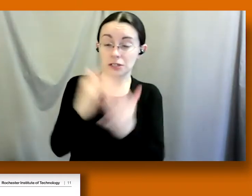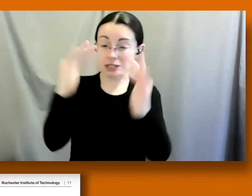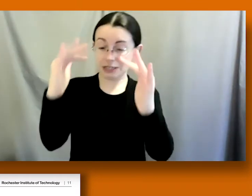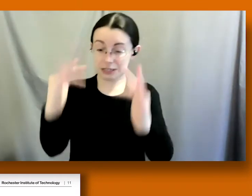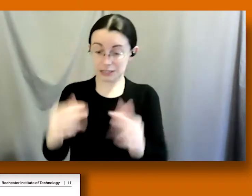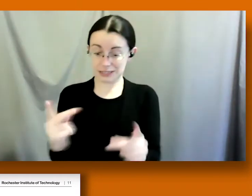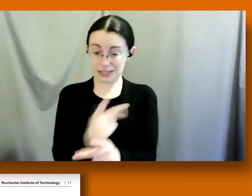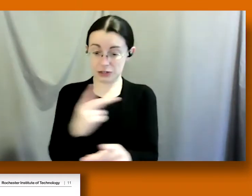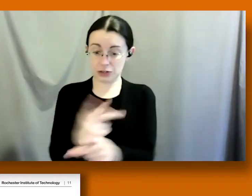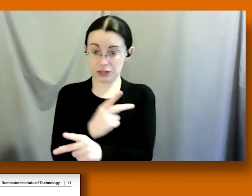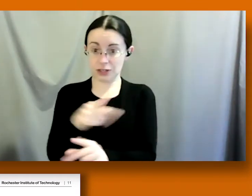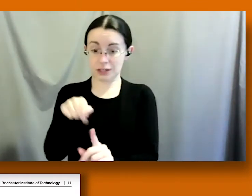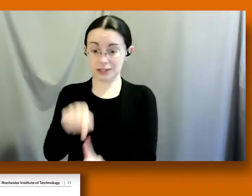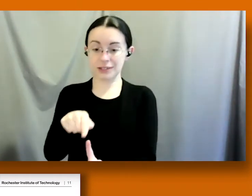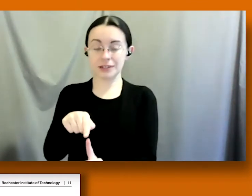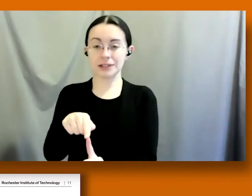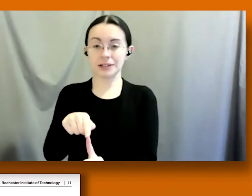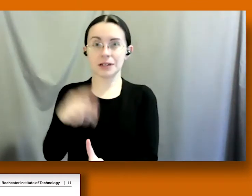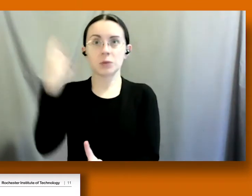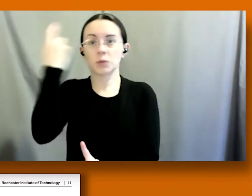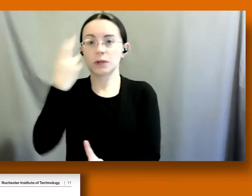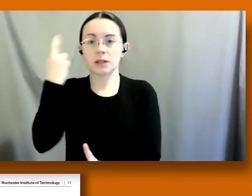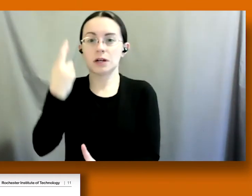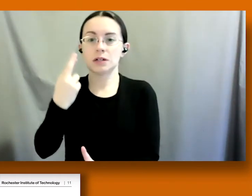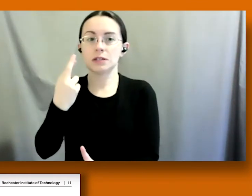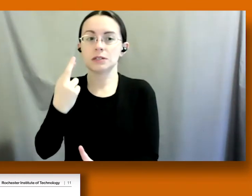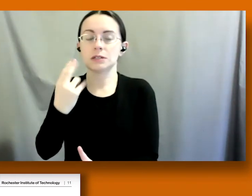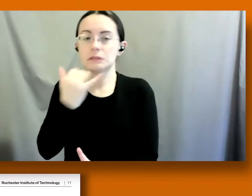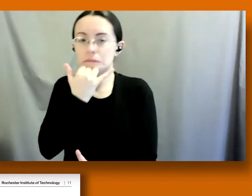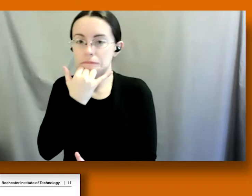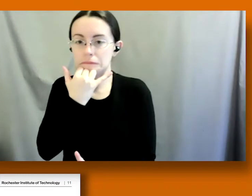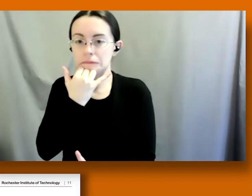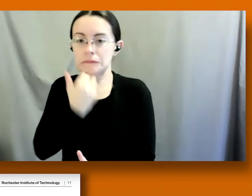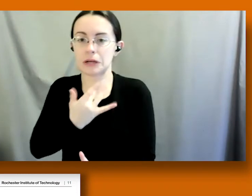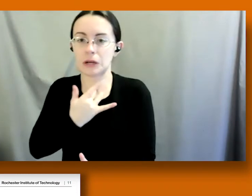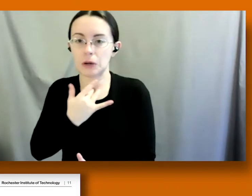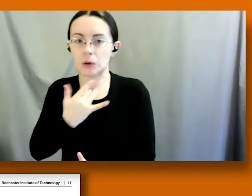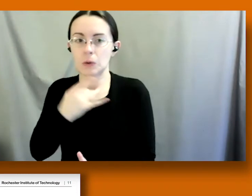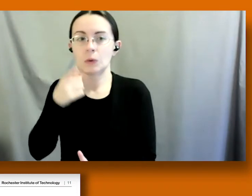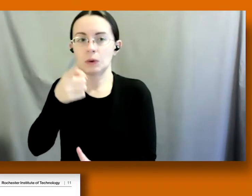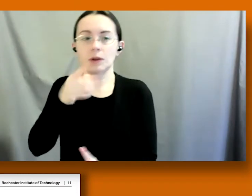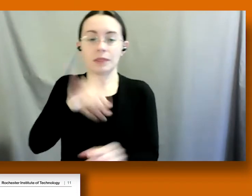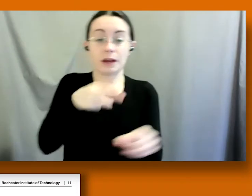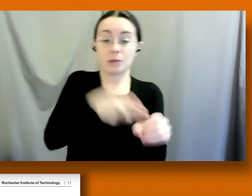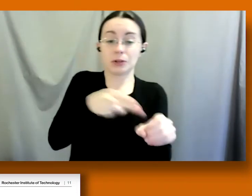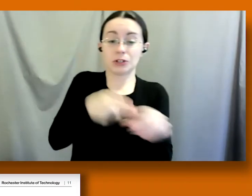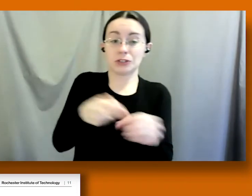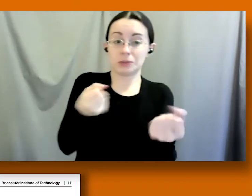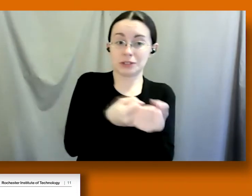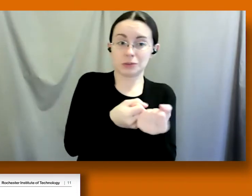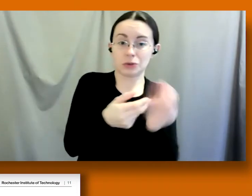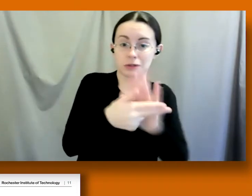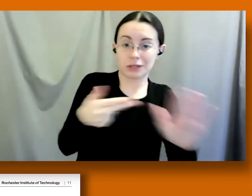that these participant supports are actually human subject and then have to change everything around.